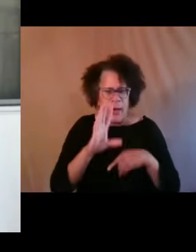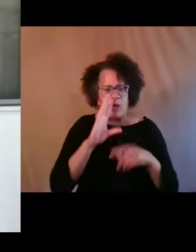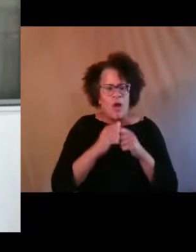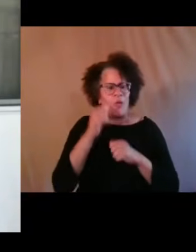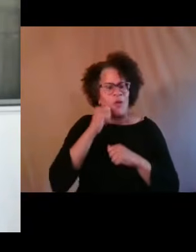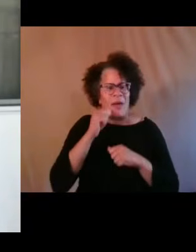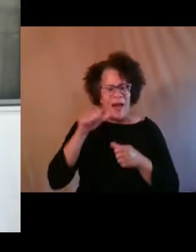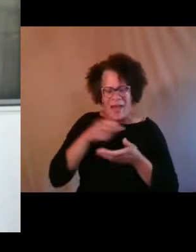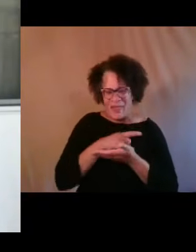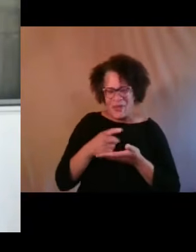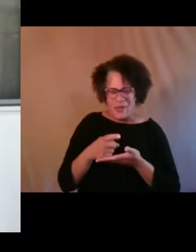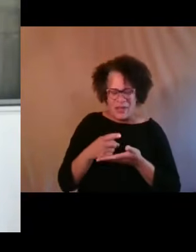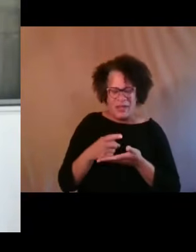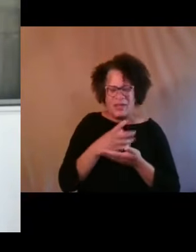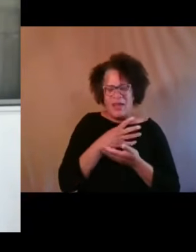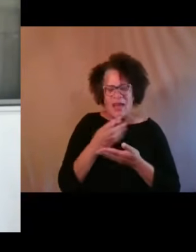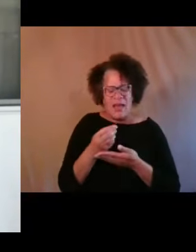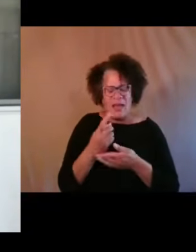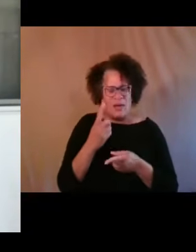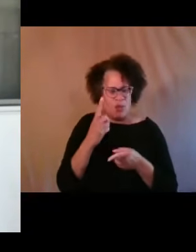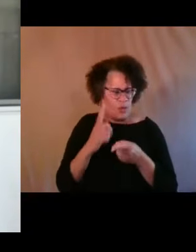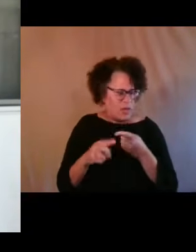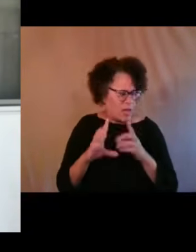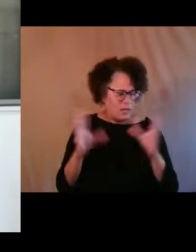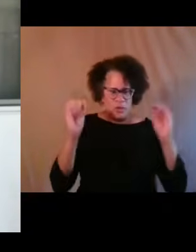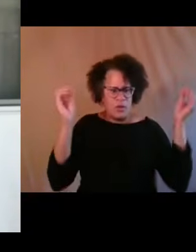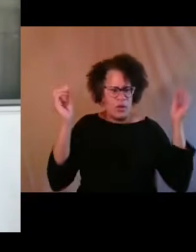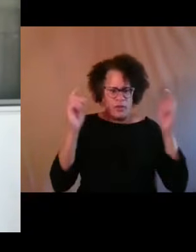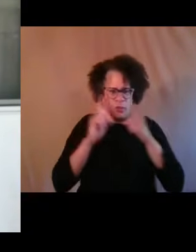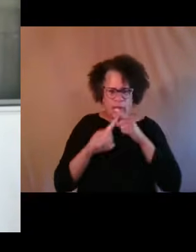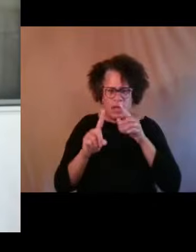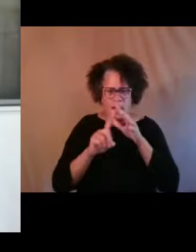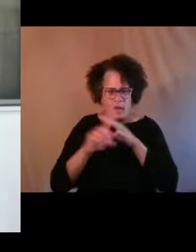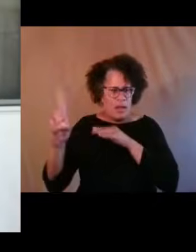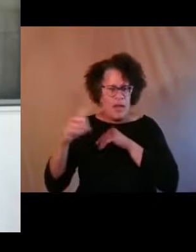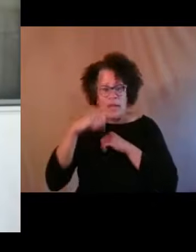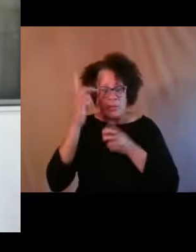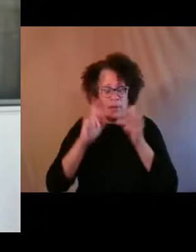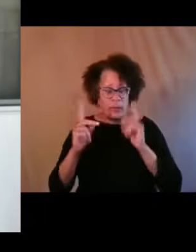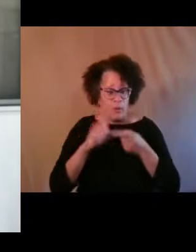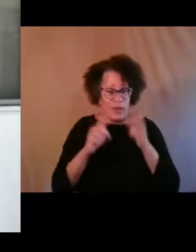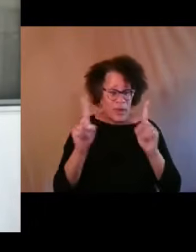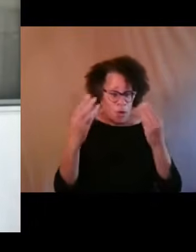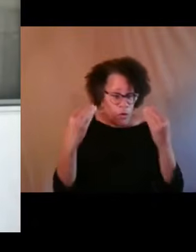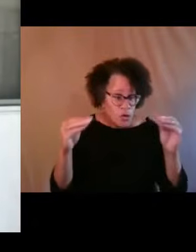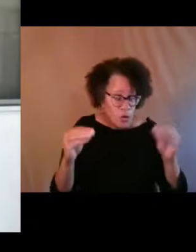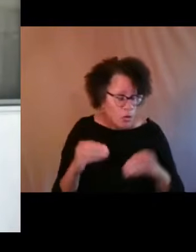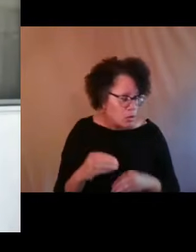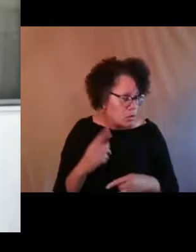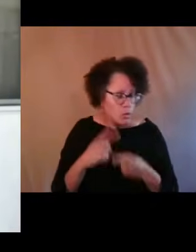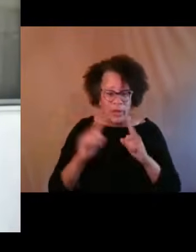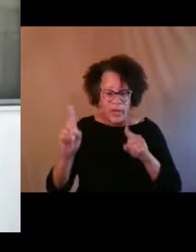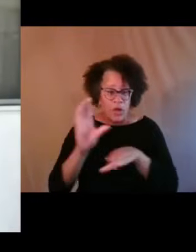and it's like we cannot do anything as Black people. We can't go to store. We can't go to church.